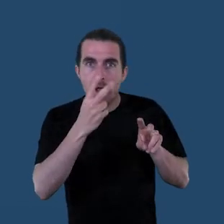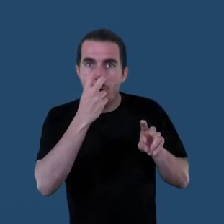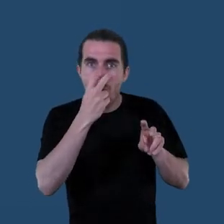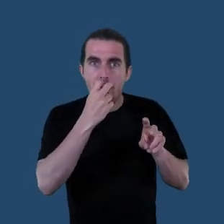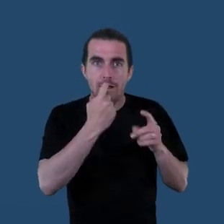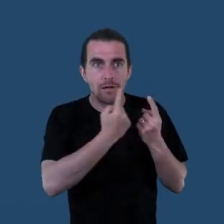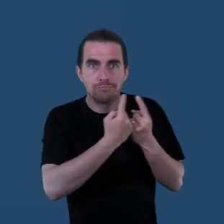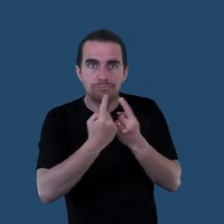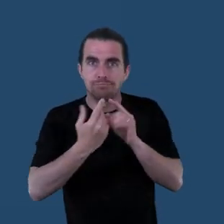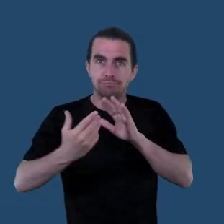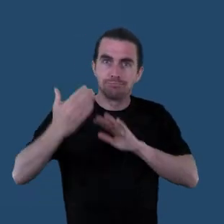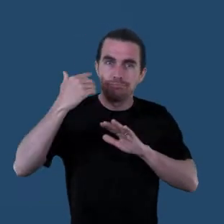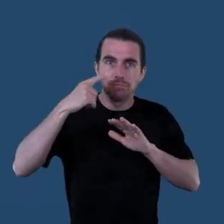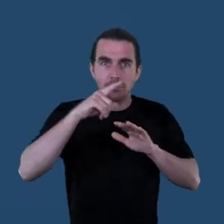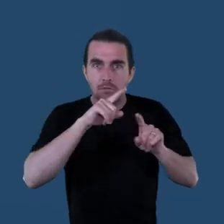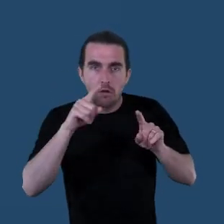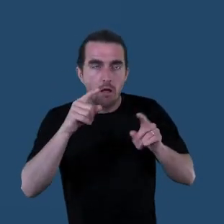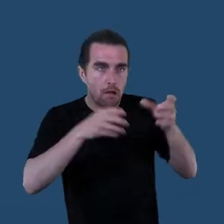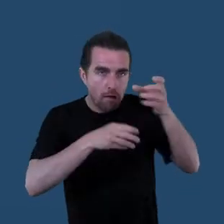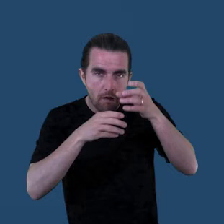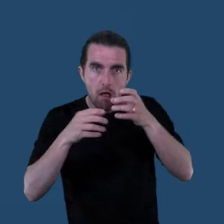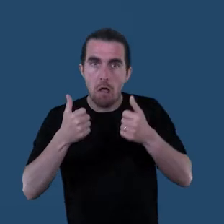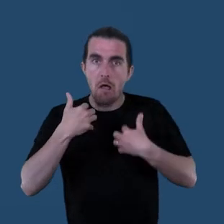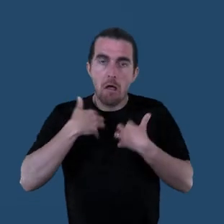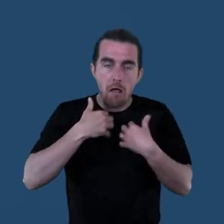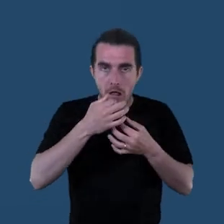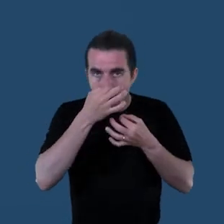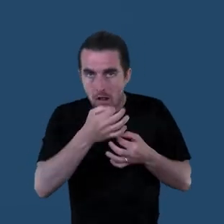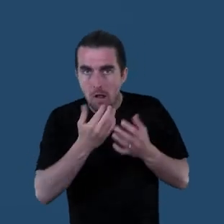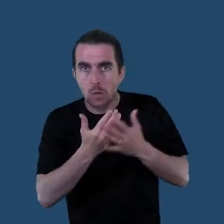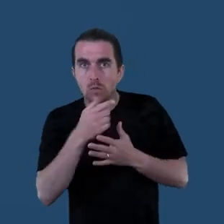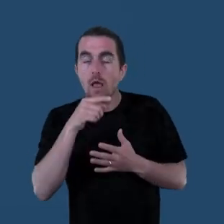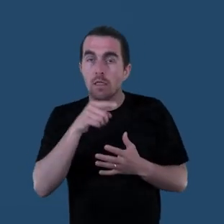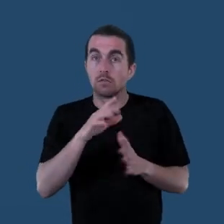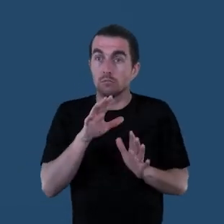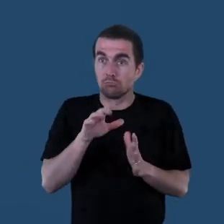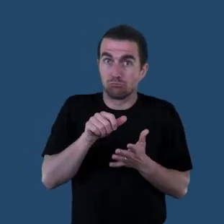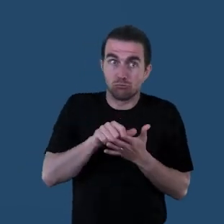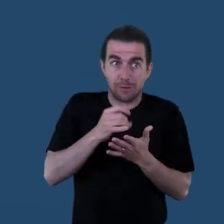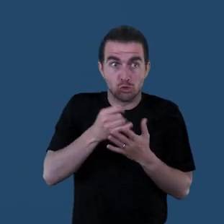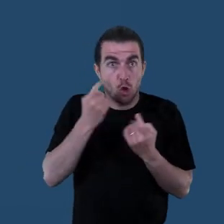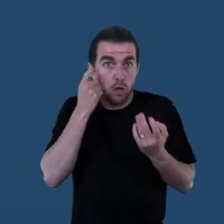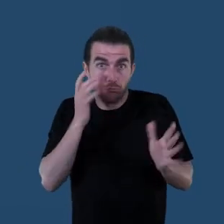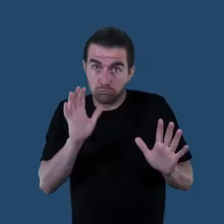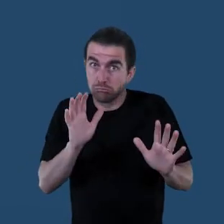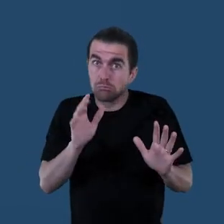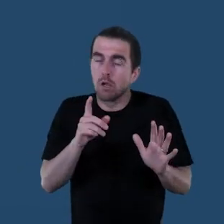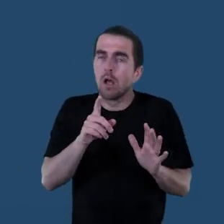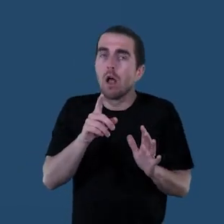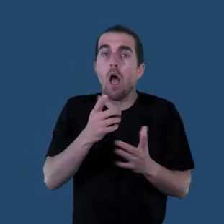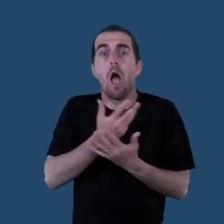and we can find out this new information. It's an ethical consideration. In a lot of cases,